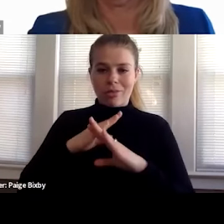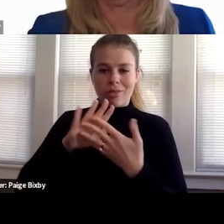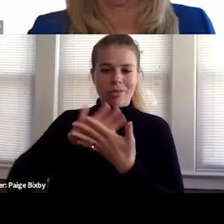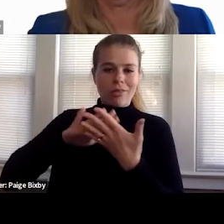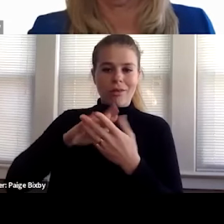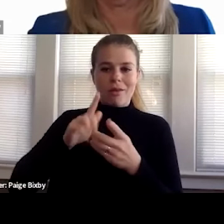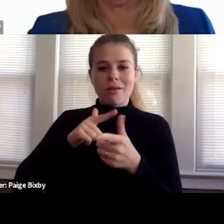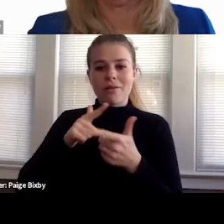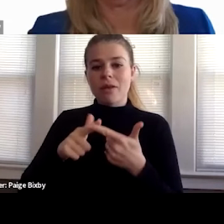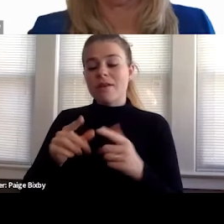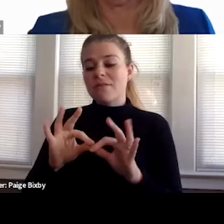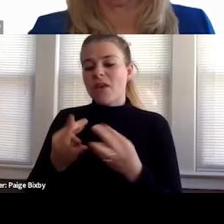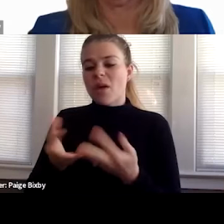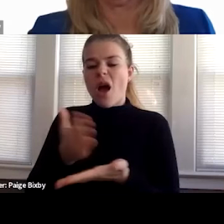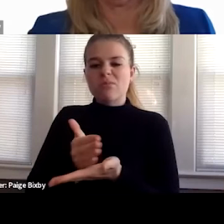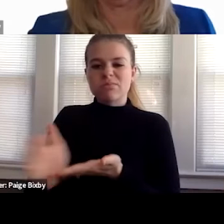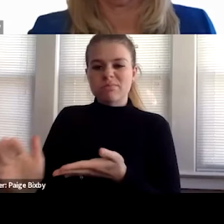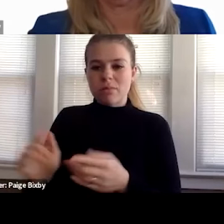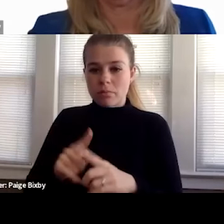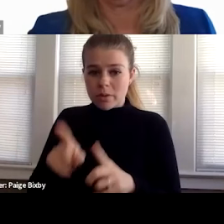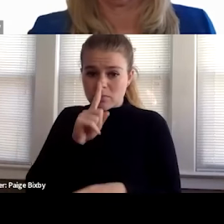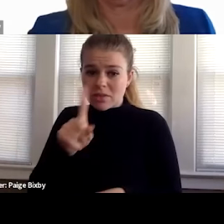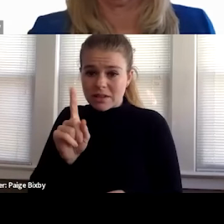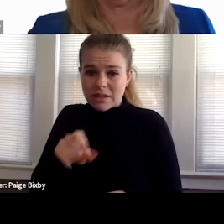that really need this level of intervention.